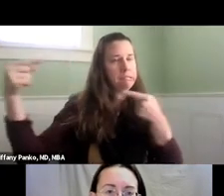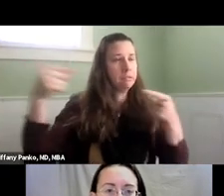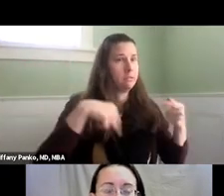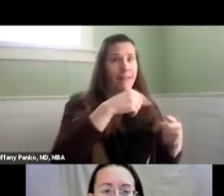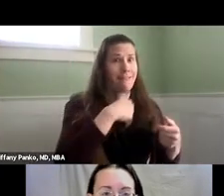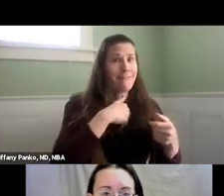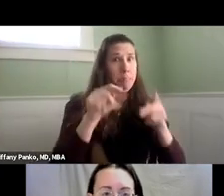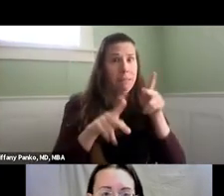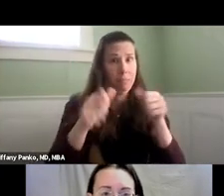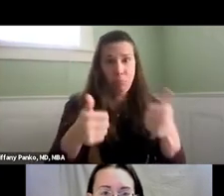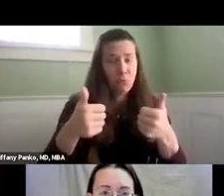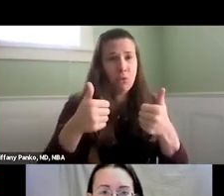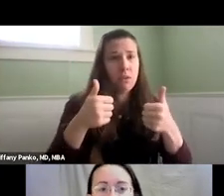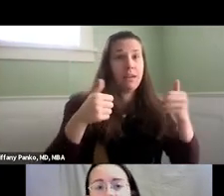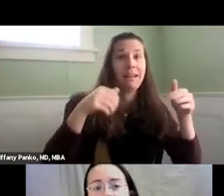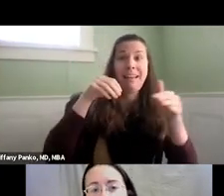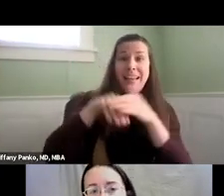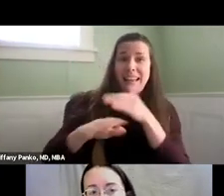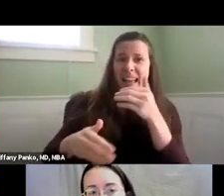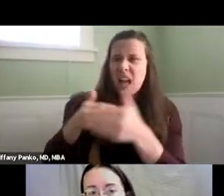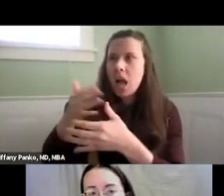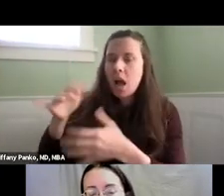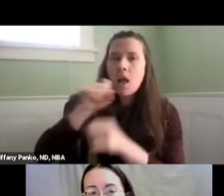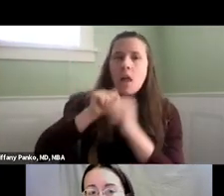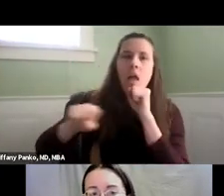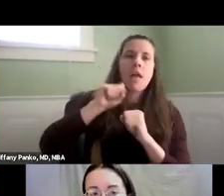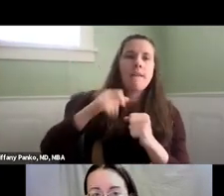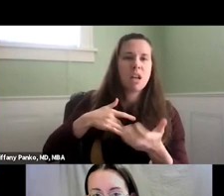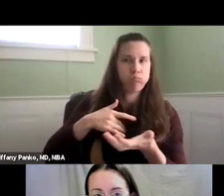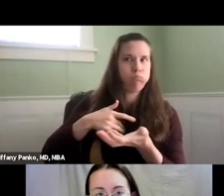in improving their understanding but at the same time they are still deeply embedded structural